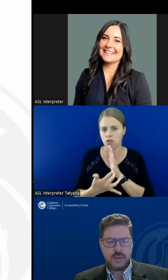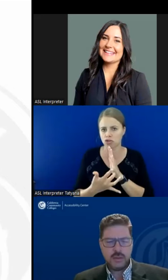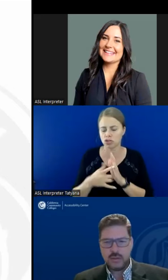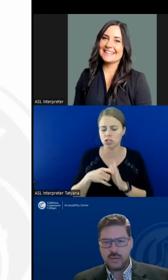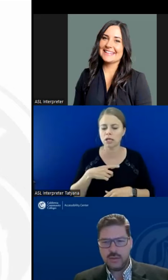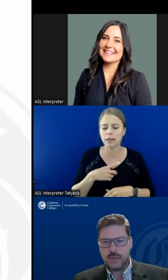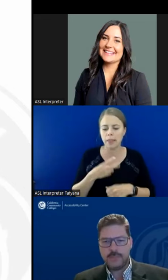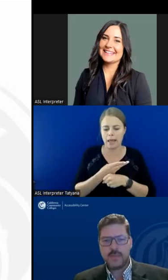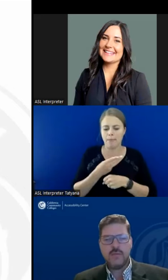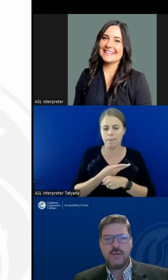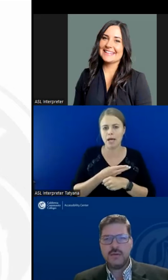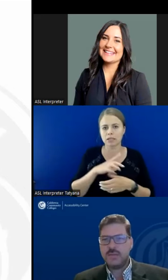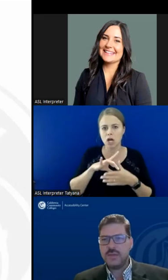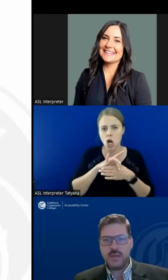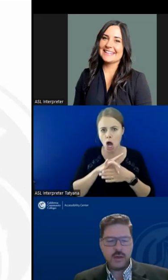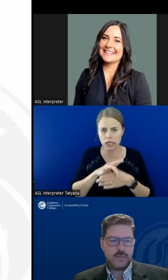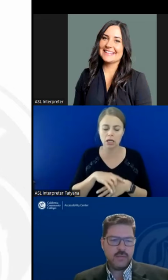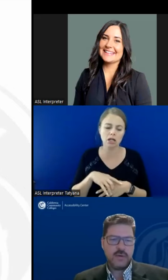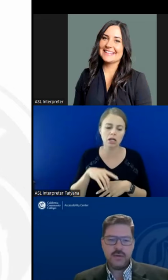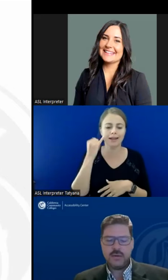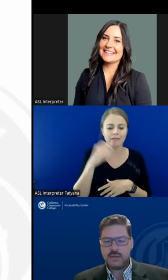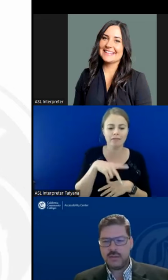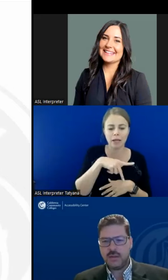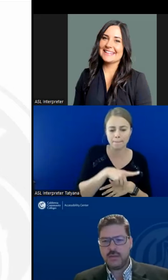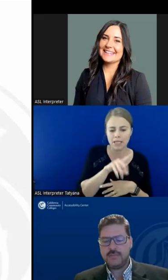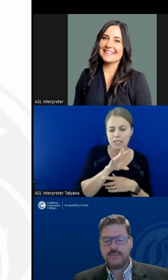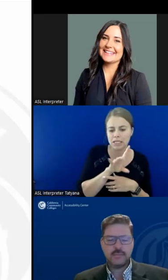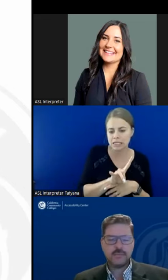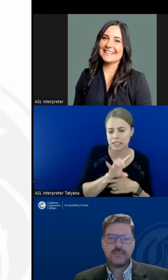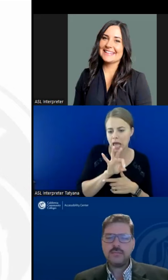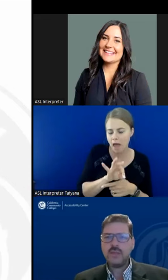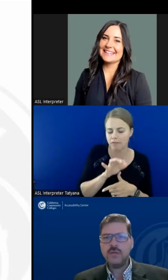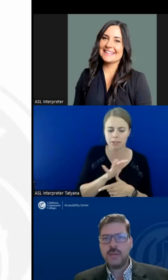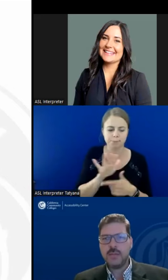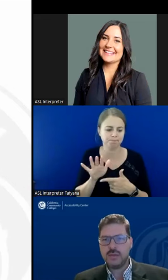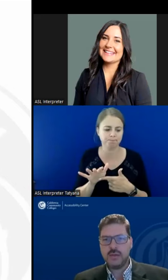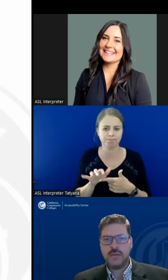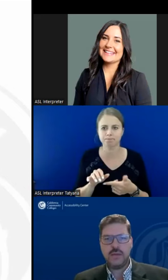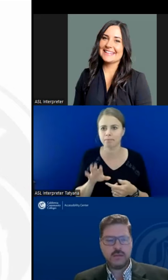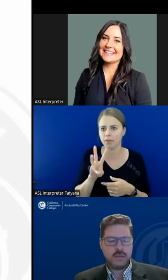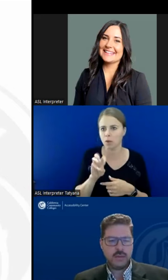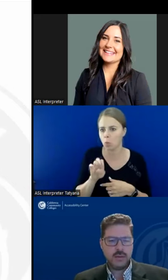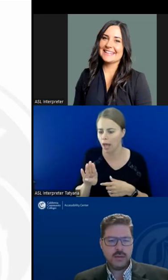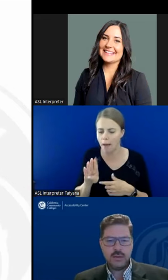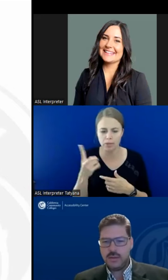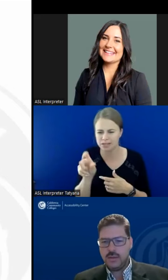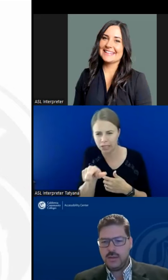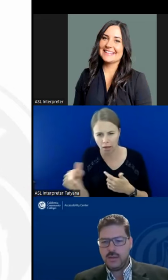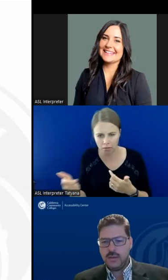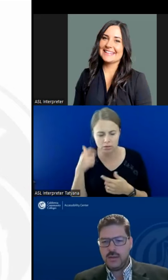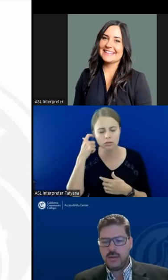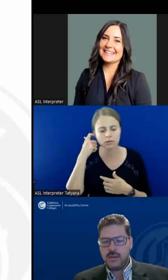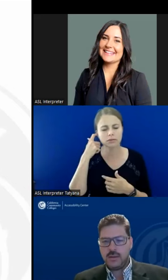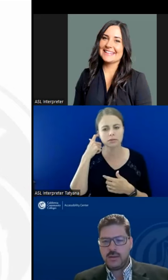So, whether it's PDF, whether it's the web or something else.